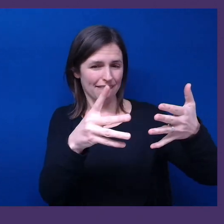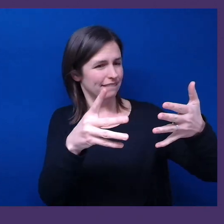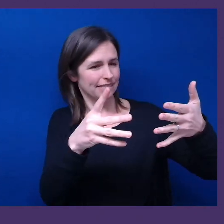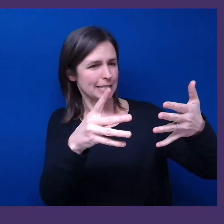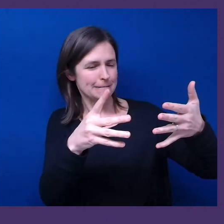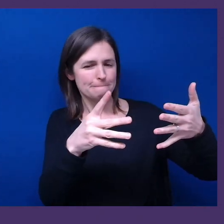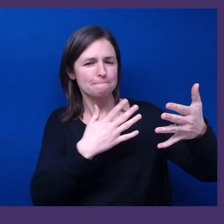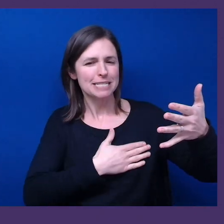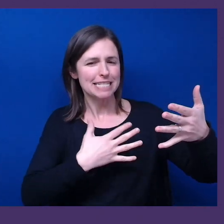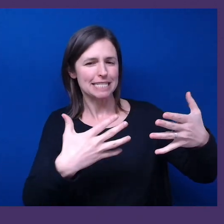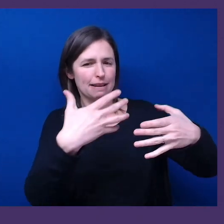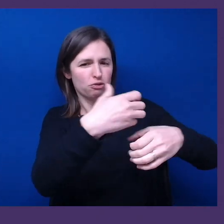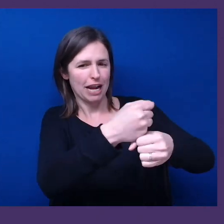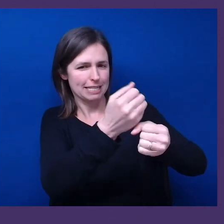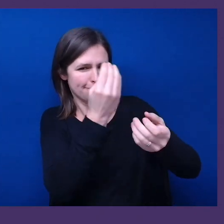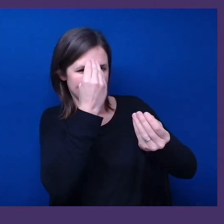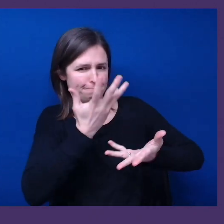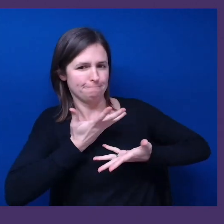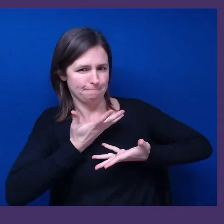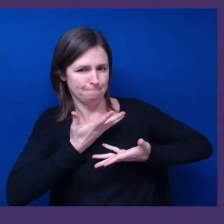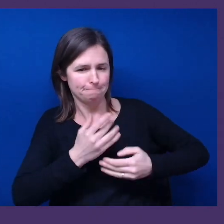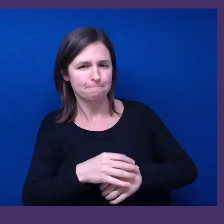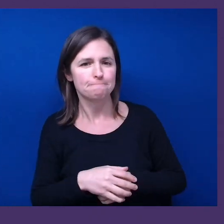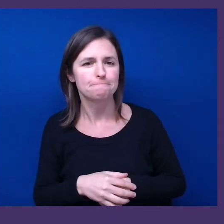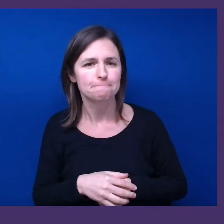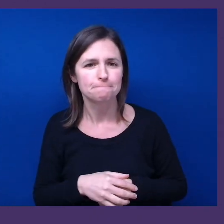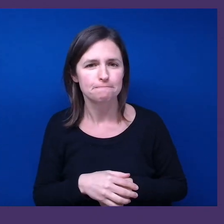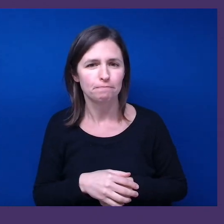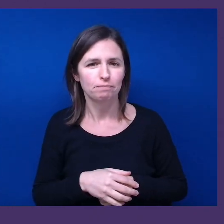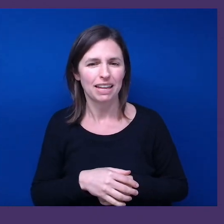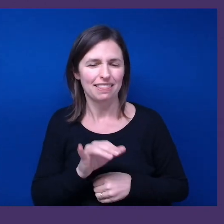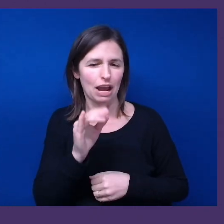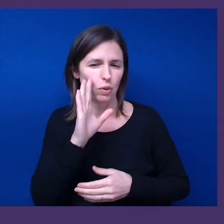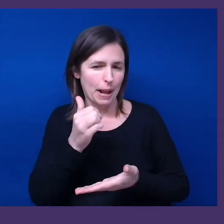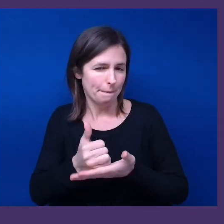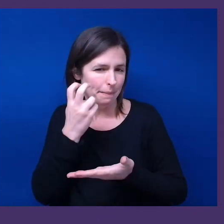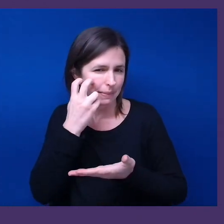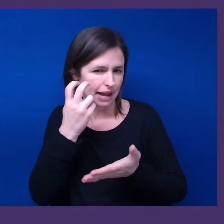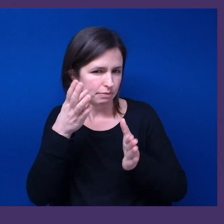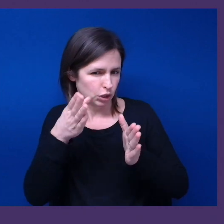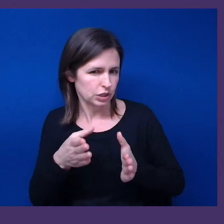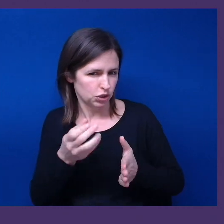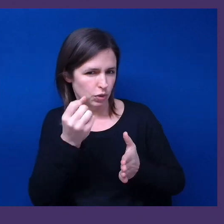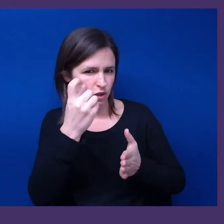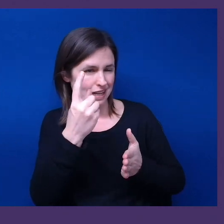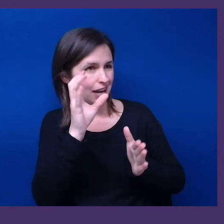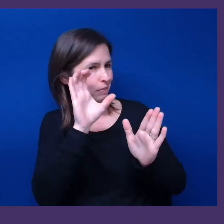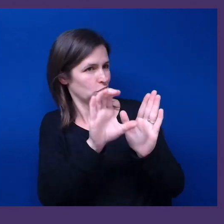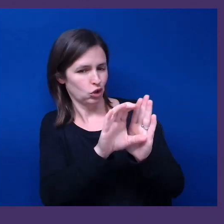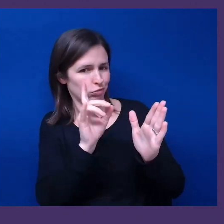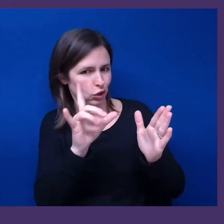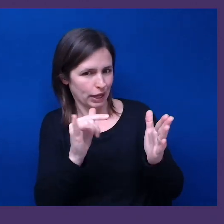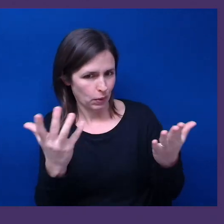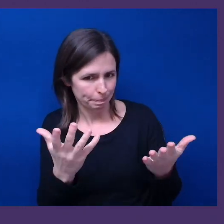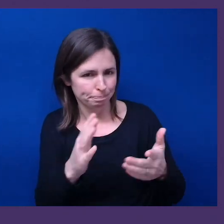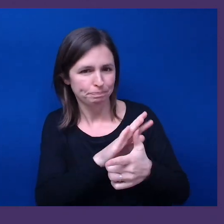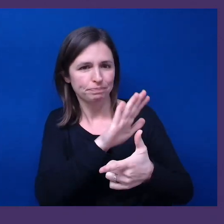into a step-by-step structured to-do list with clear priorities and estimate time per task.